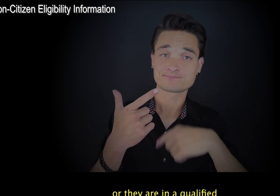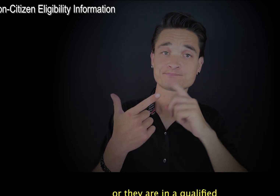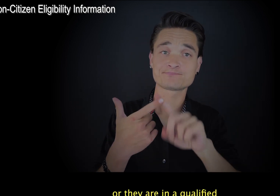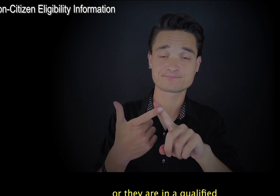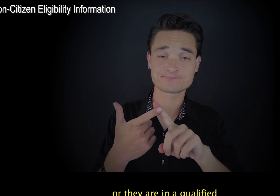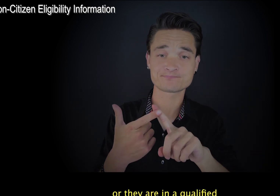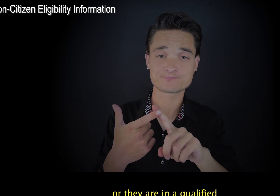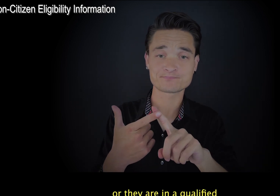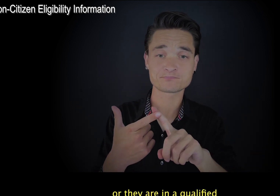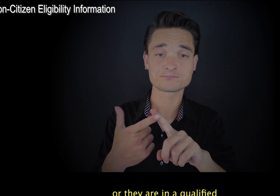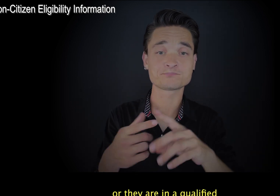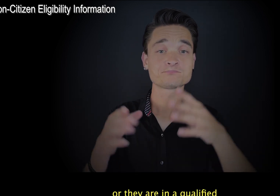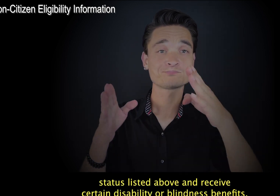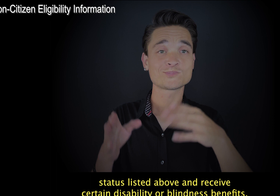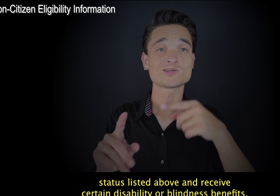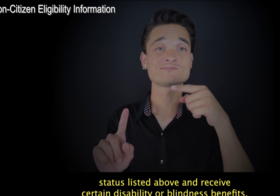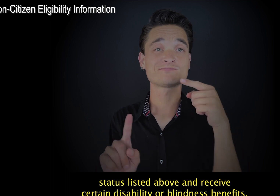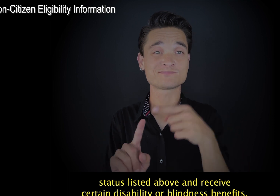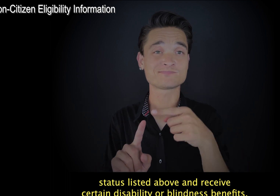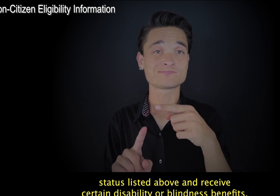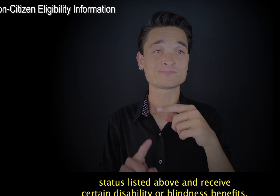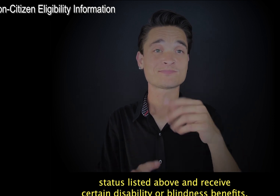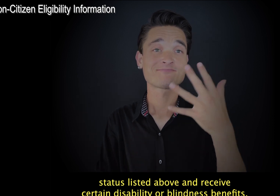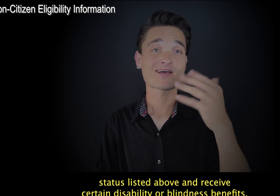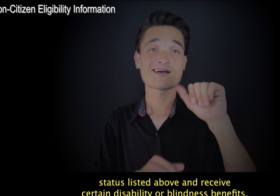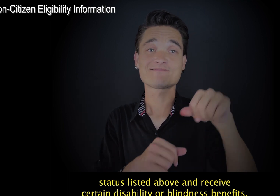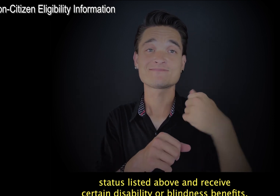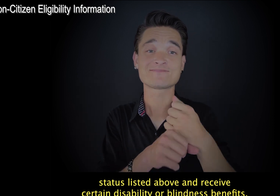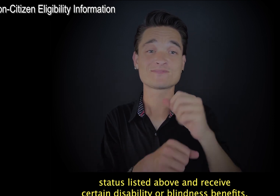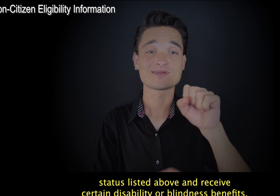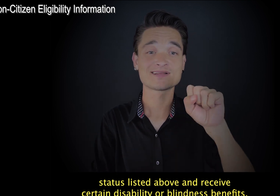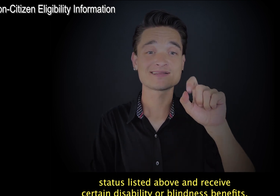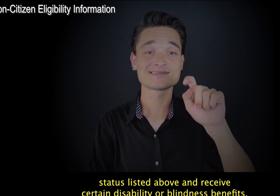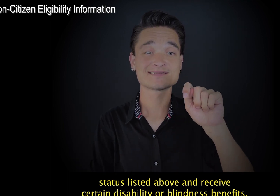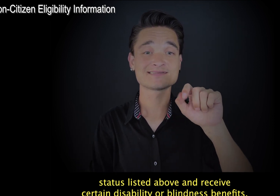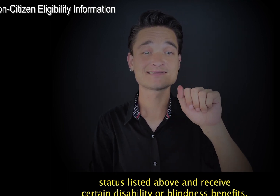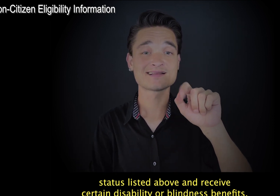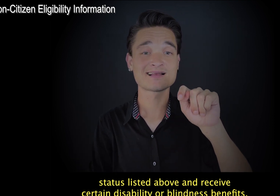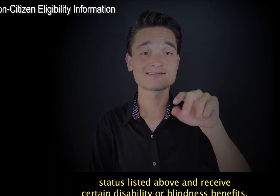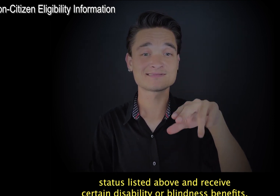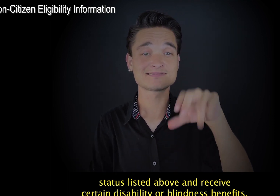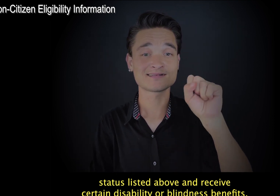or they are in a qualified status listed above and receive certain disability or blindness benefits,